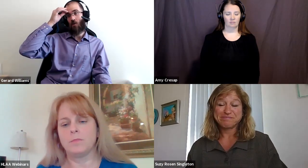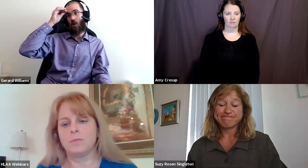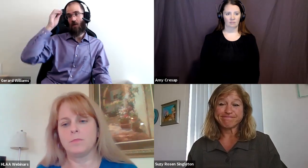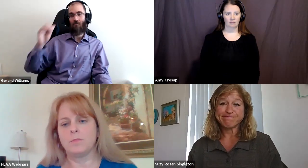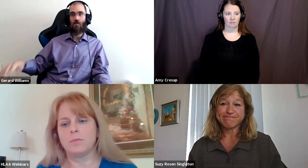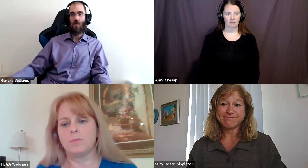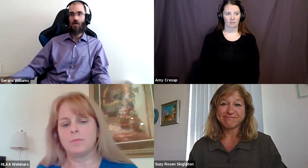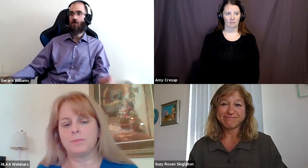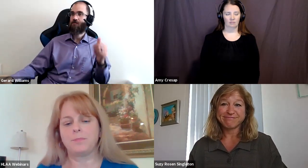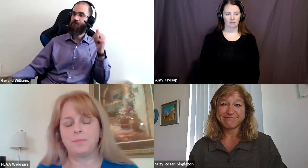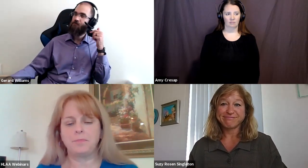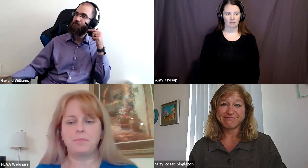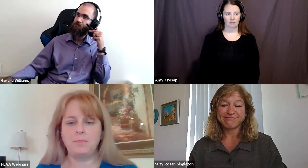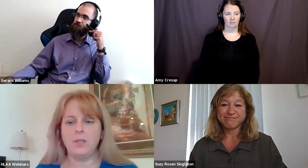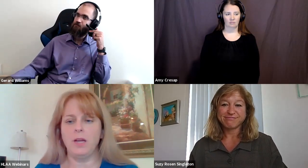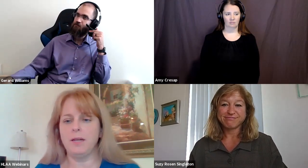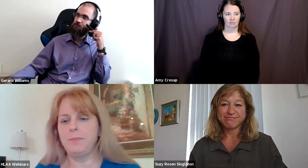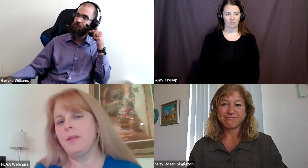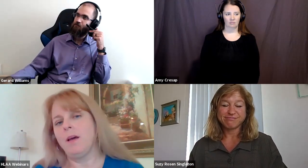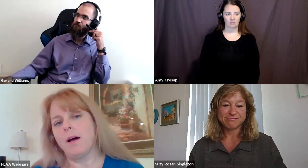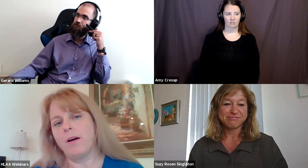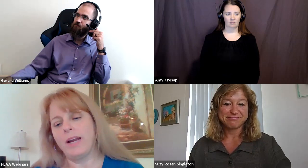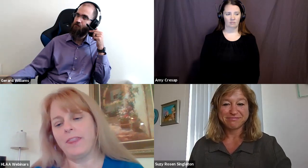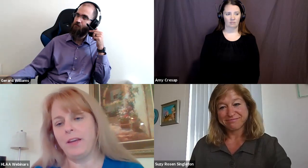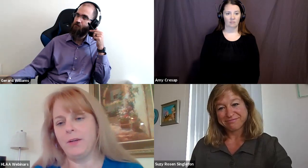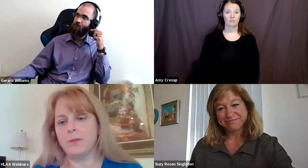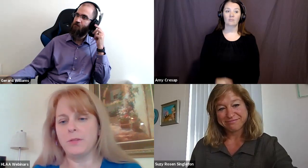to NG 911 PSAPs as well. >> Thank you, Suzy.